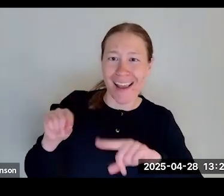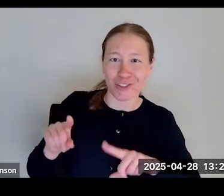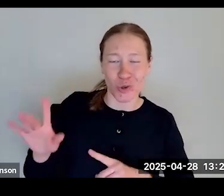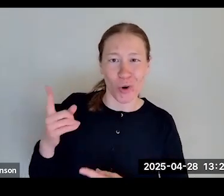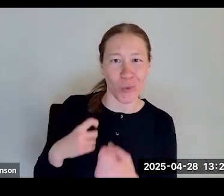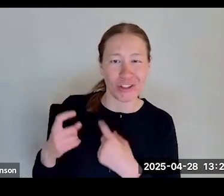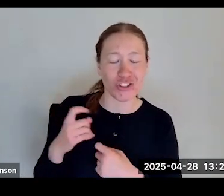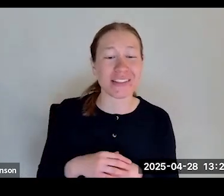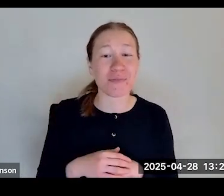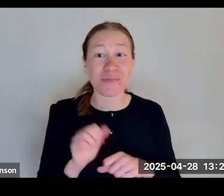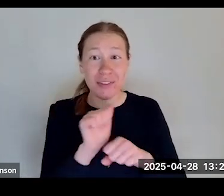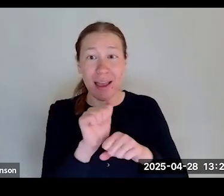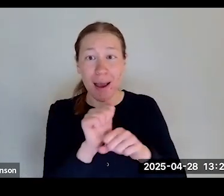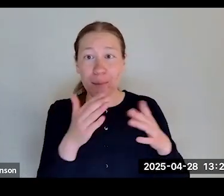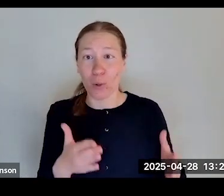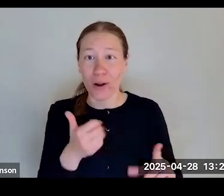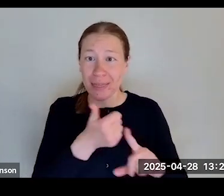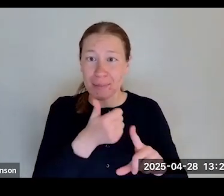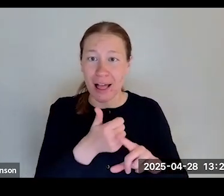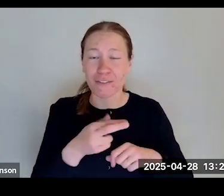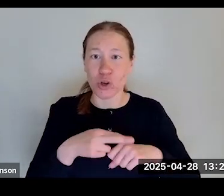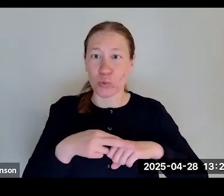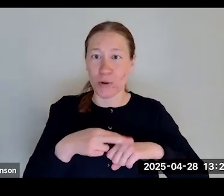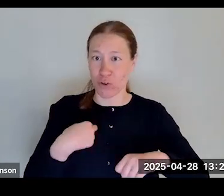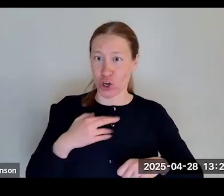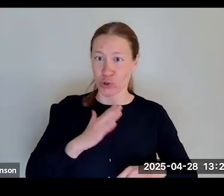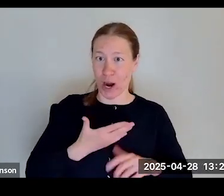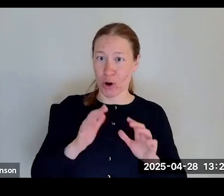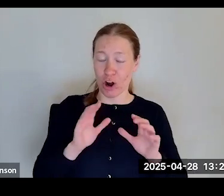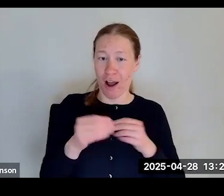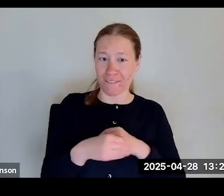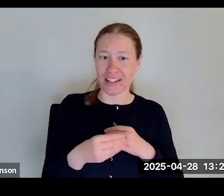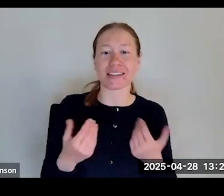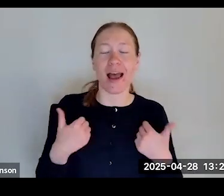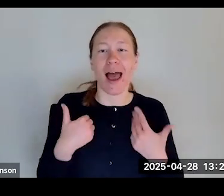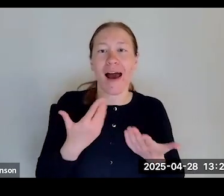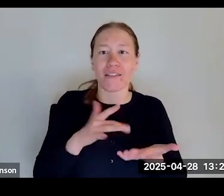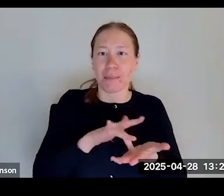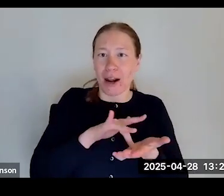And if the employees are referred to our office, we do have a centralized storage for their medical documentation as well